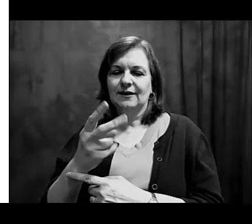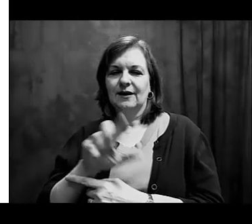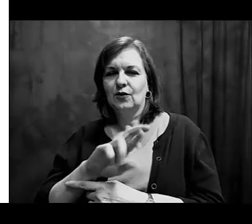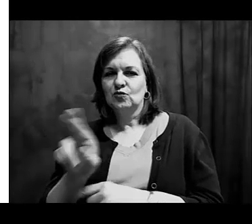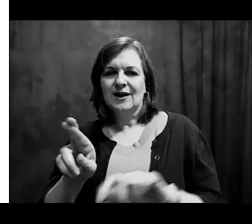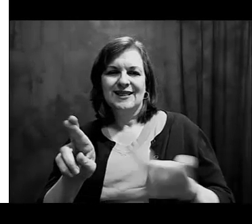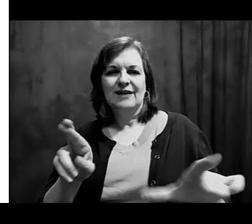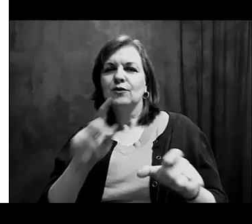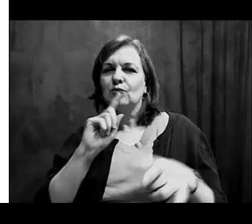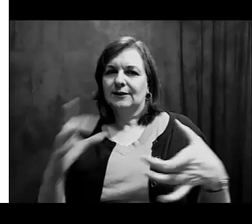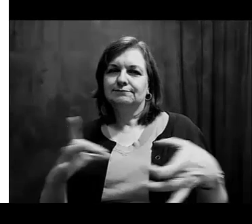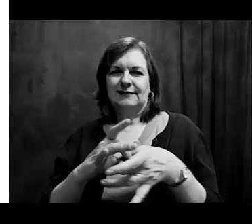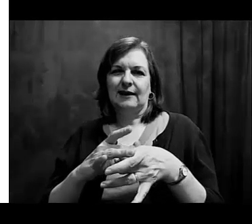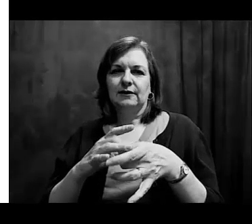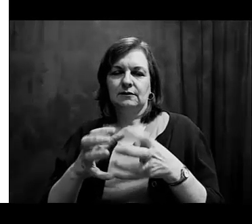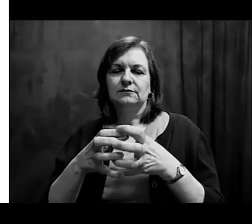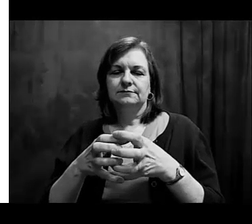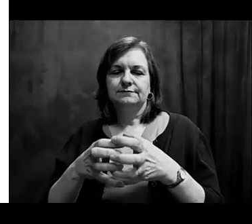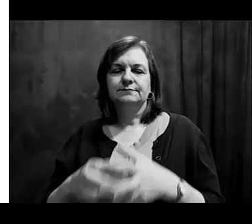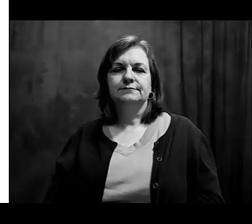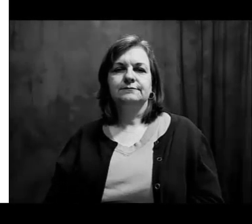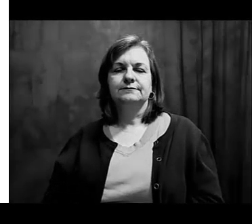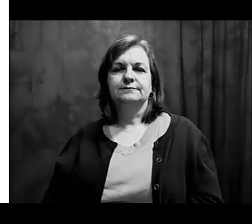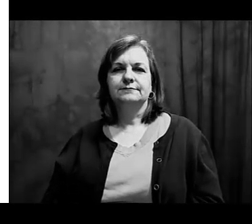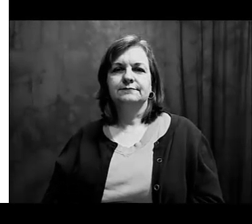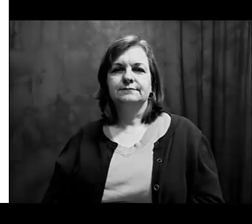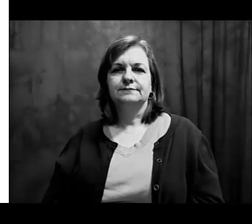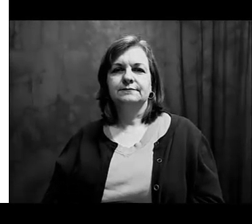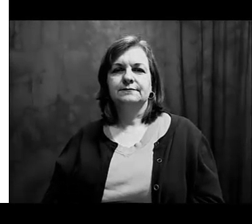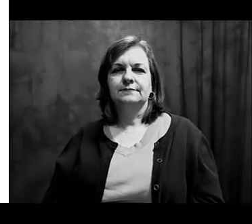so when we look at our